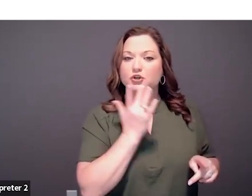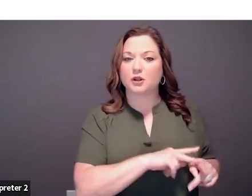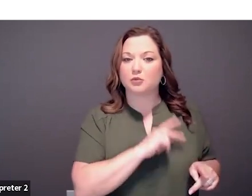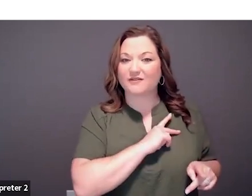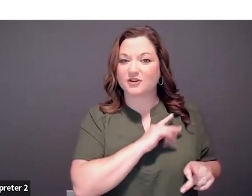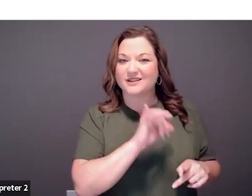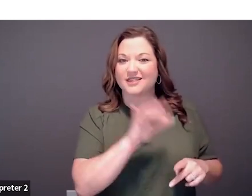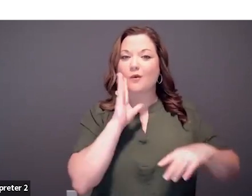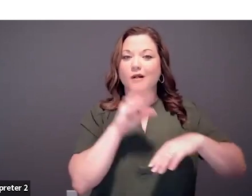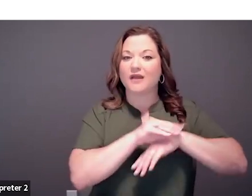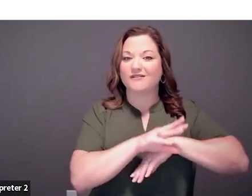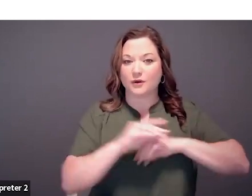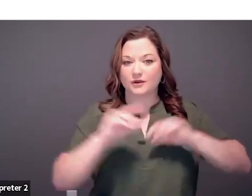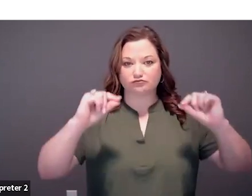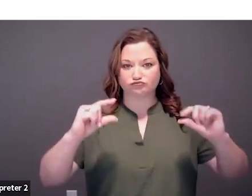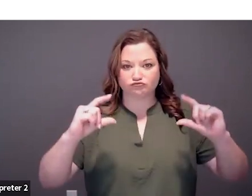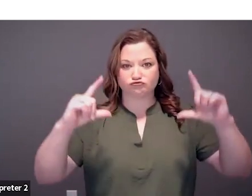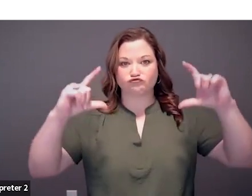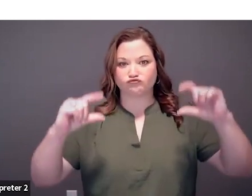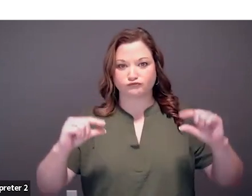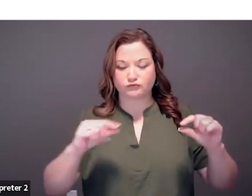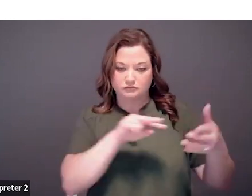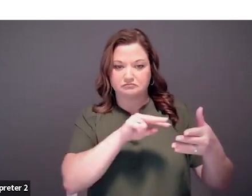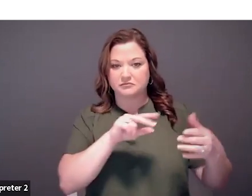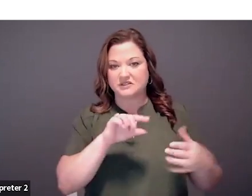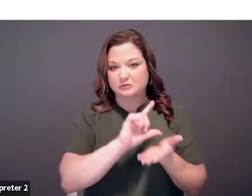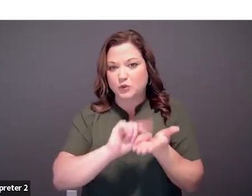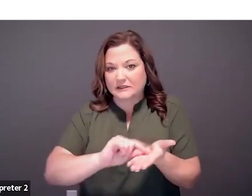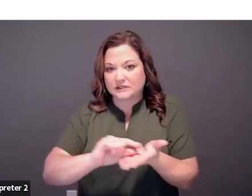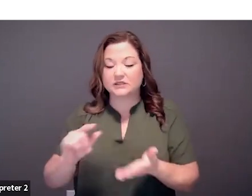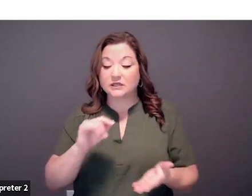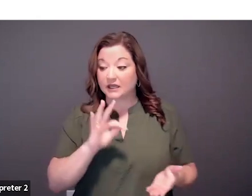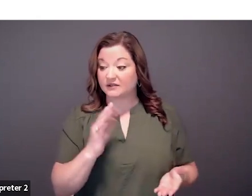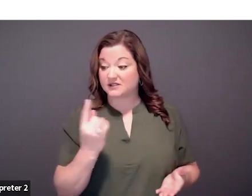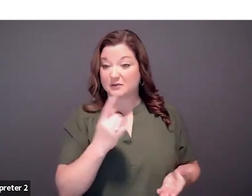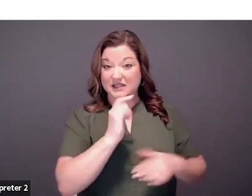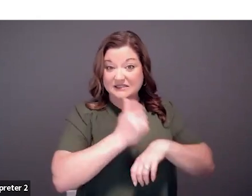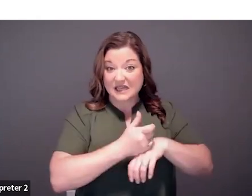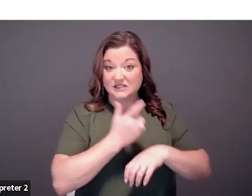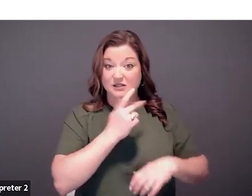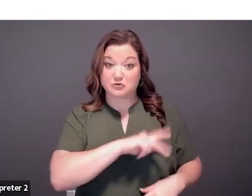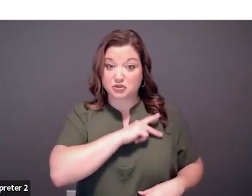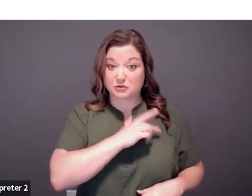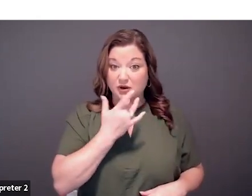how big the text is, just as it should be. If someone sets a personal preference, we should respect that.